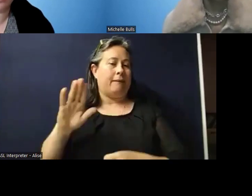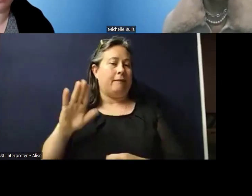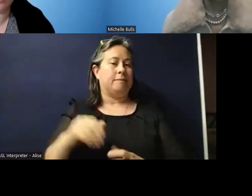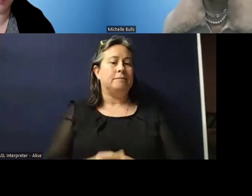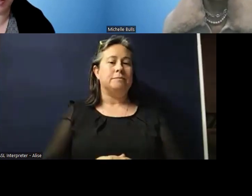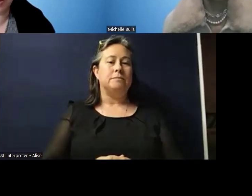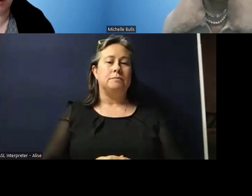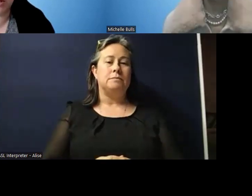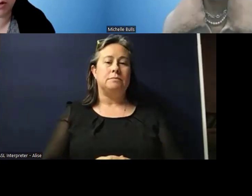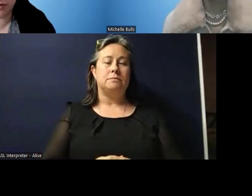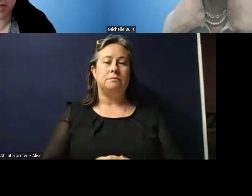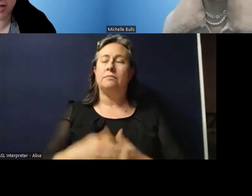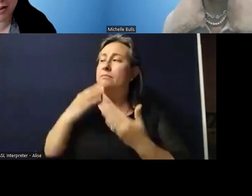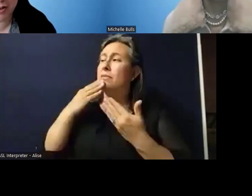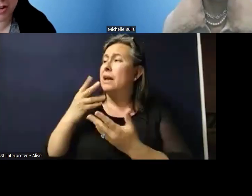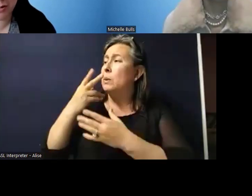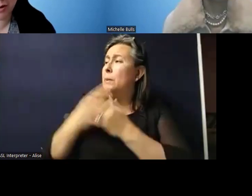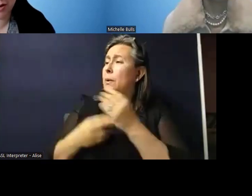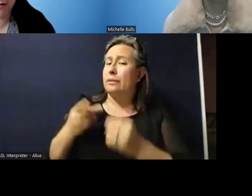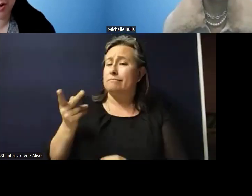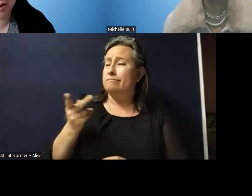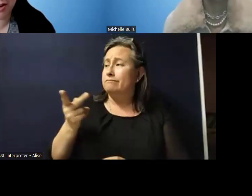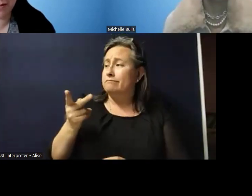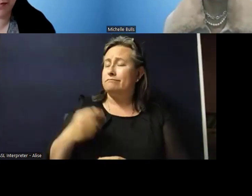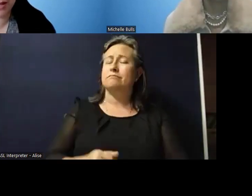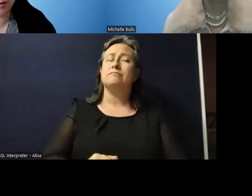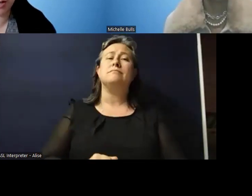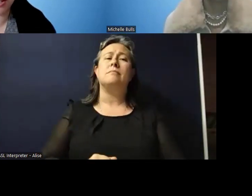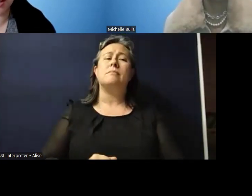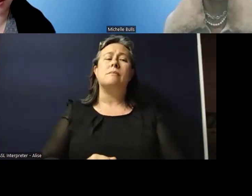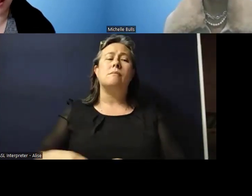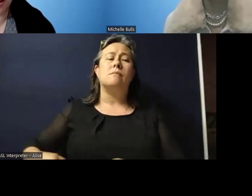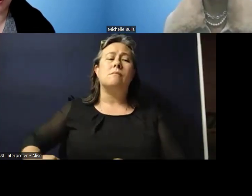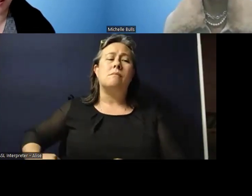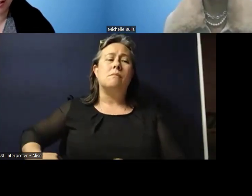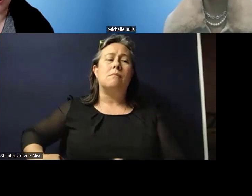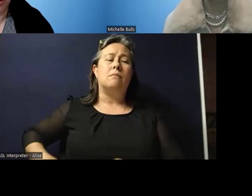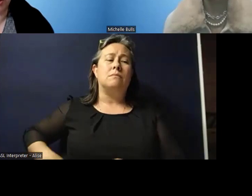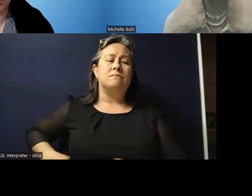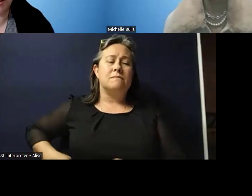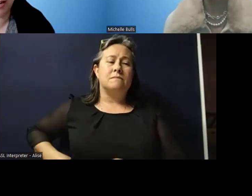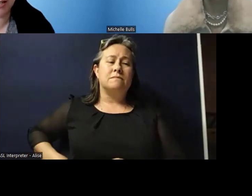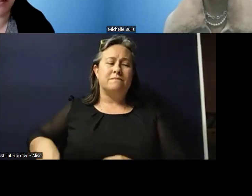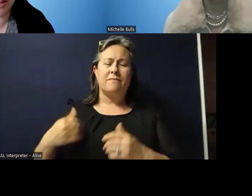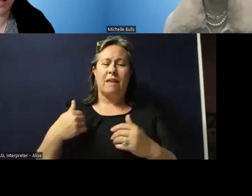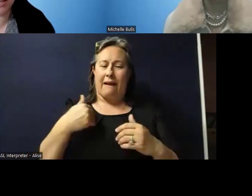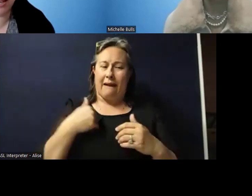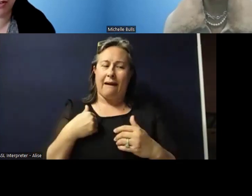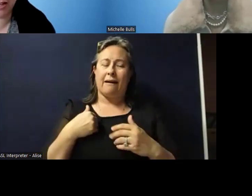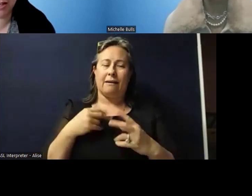Kasima Garst: Thank you both so much. We did have a couple of questions about that, scientifically significant,